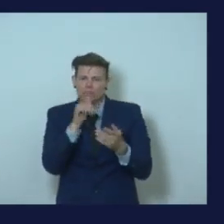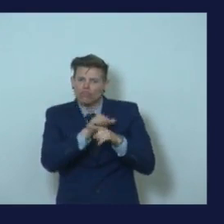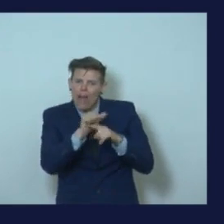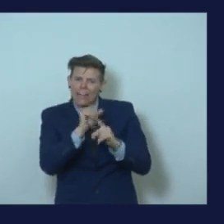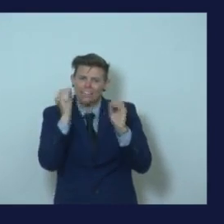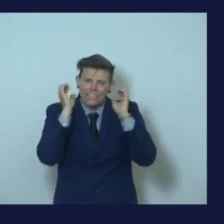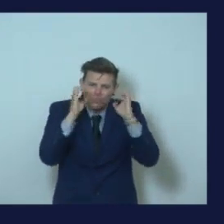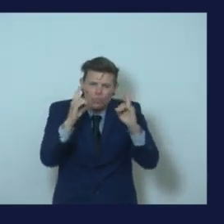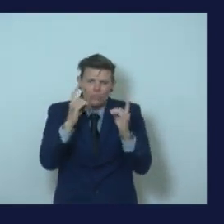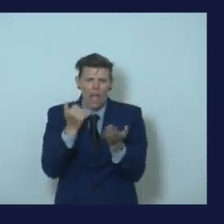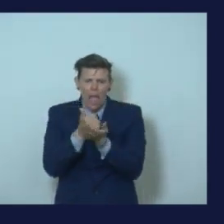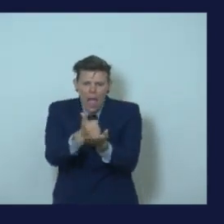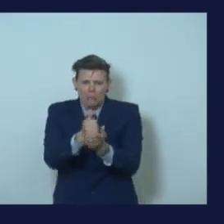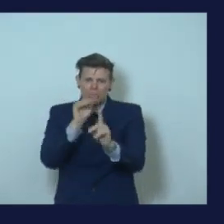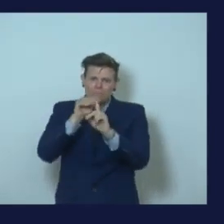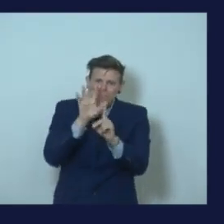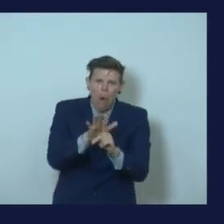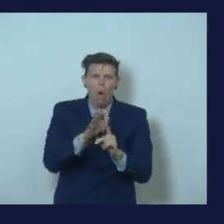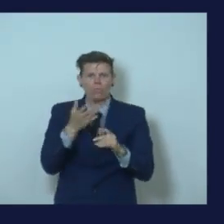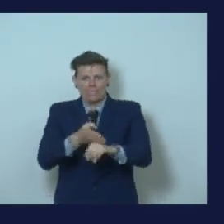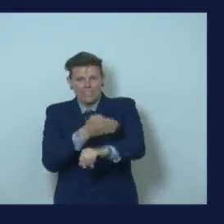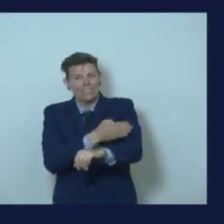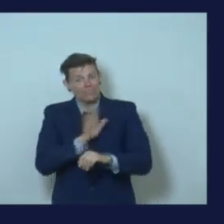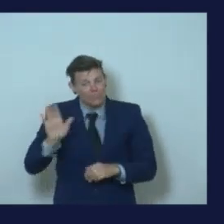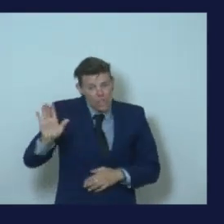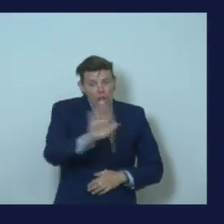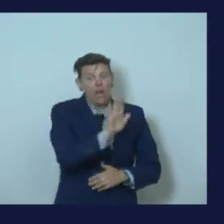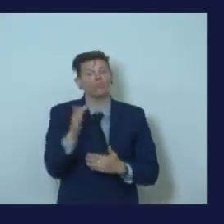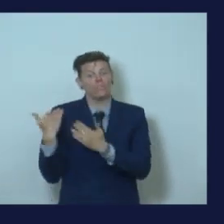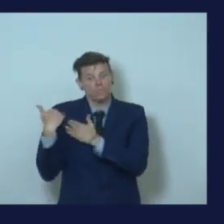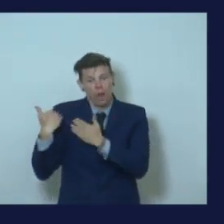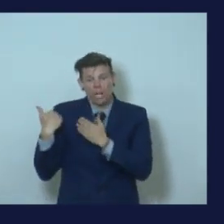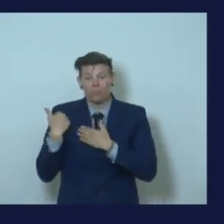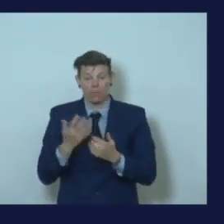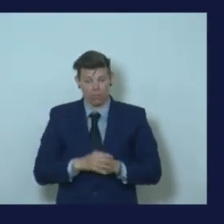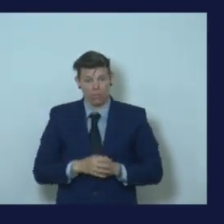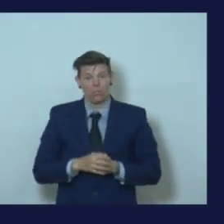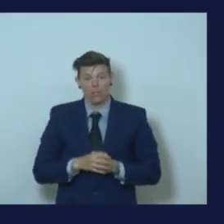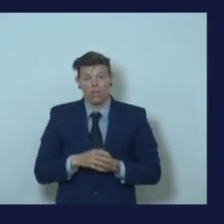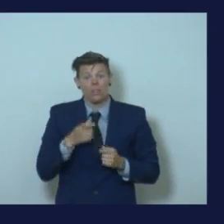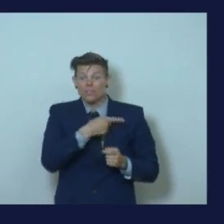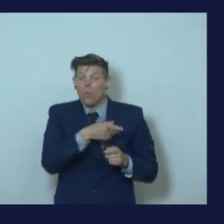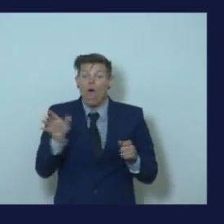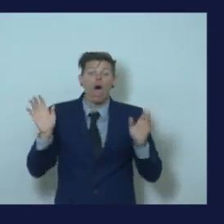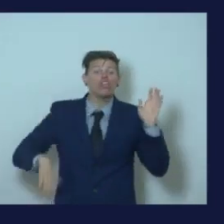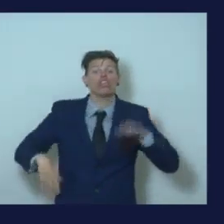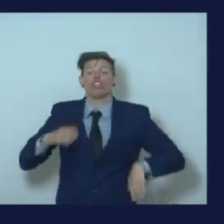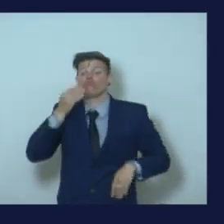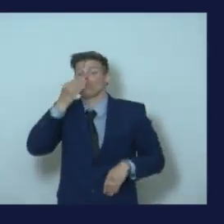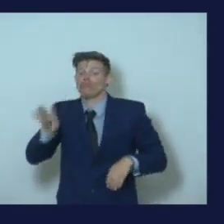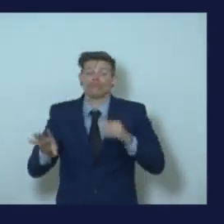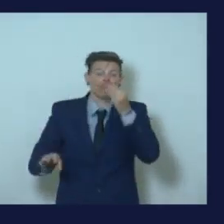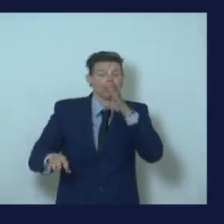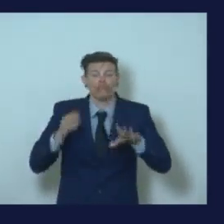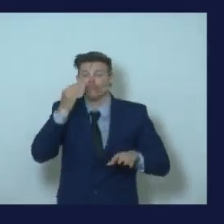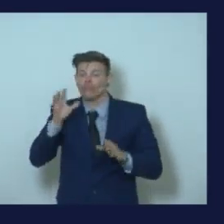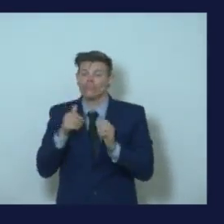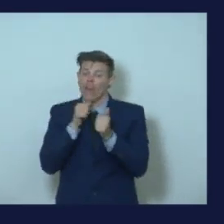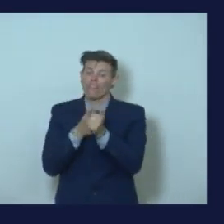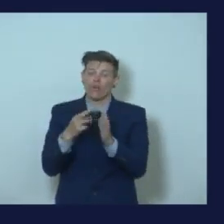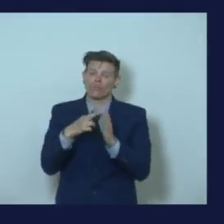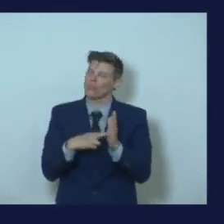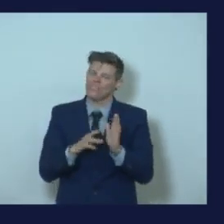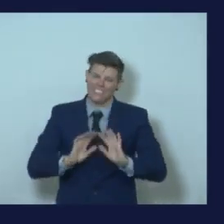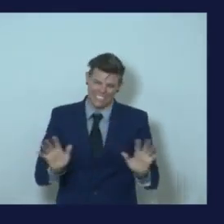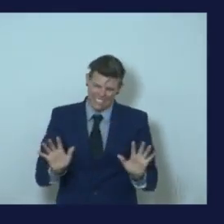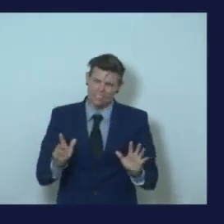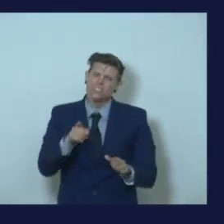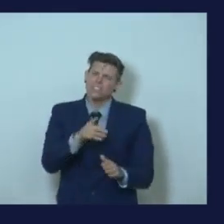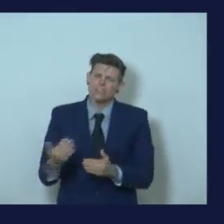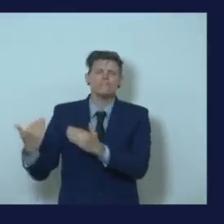TO CARRY A BIG STICK, BUT RATHER TO BRING SUPPLIES AND SUPPORTS AND TRAINING, BUT WE WILL ALSO HOLD BUSINESSES ACCOUNTABLE WHO AREN’T PROTECTING THE PUBLIC AND THEIR EMPLOYEES.